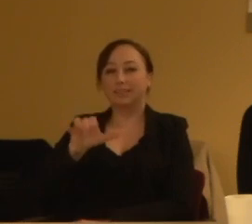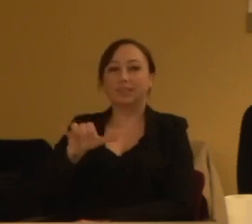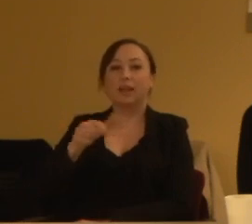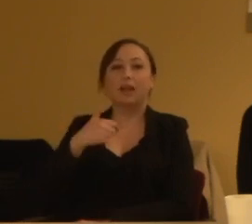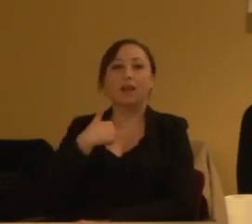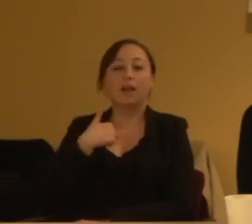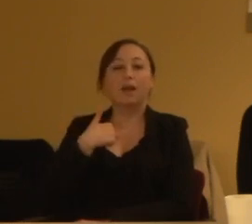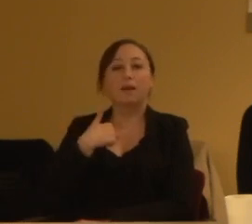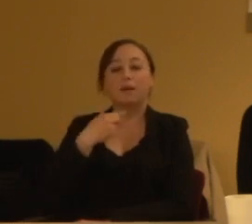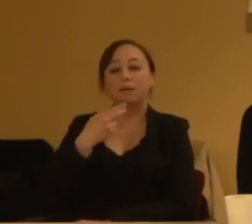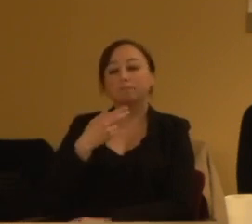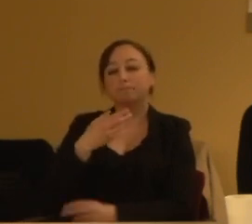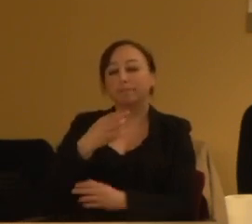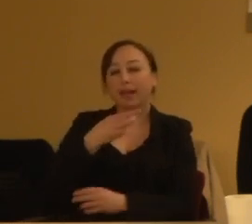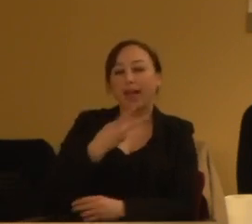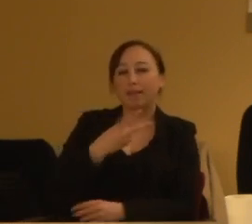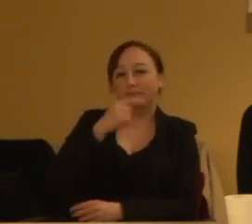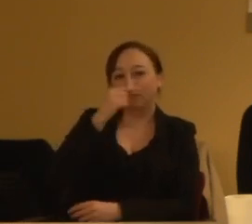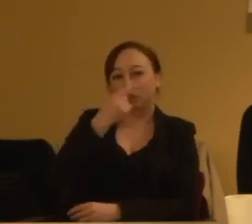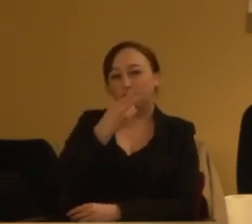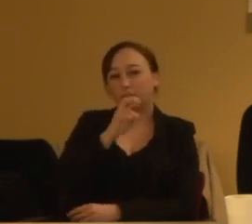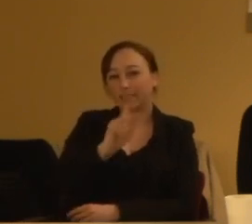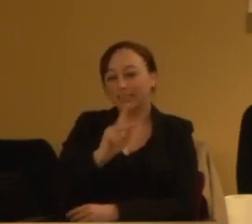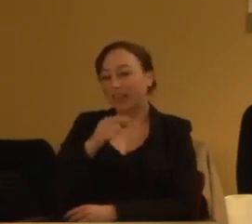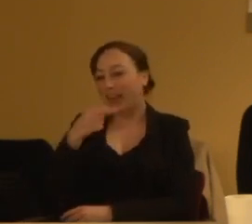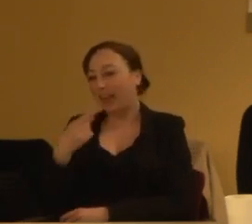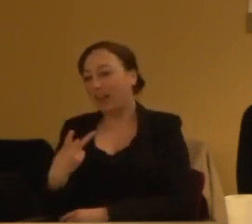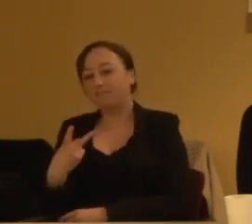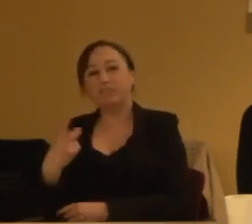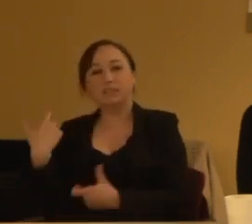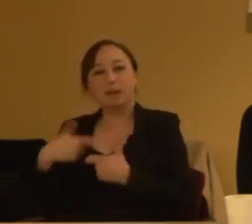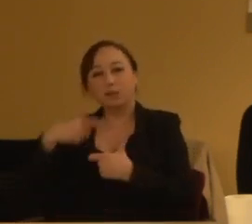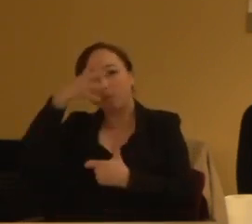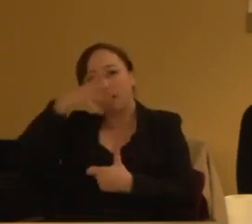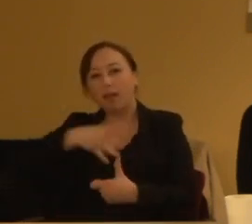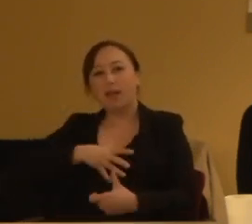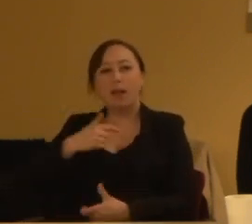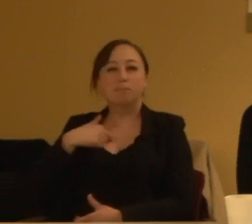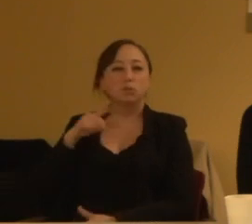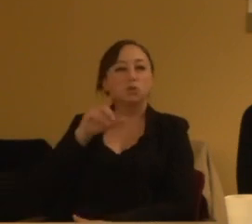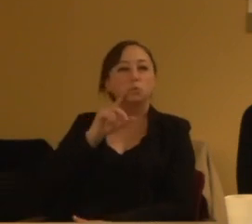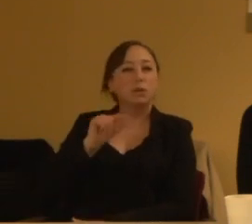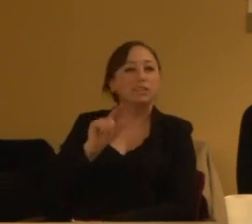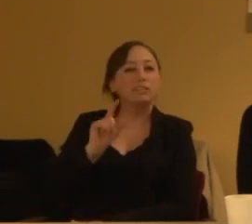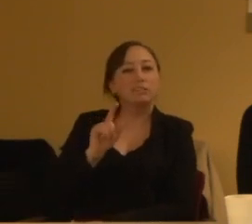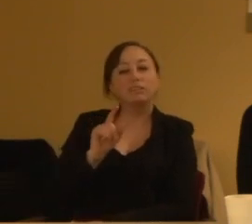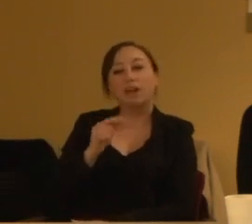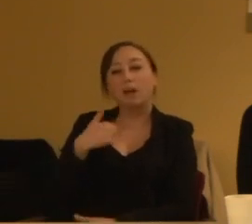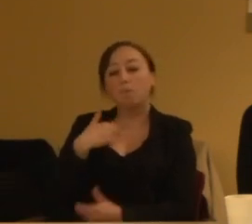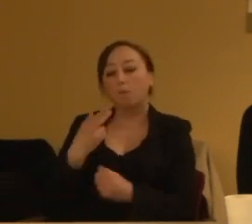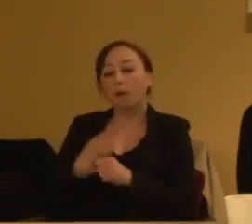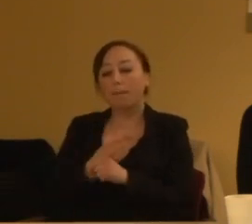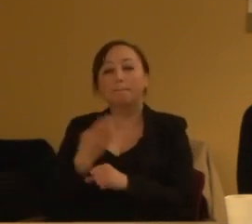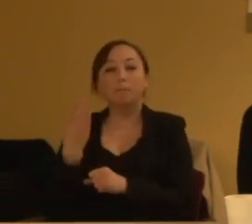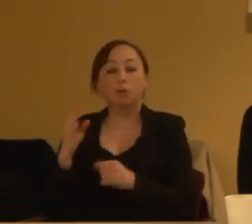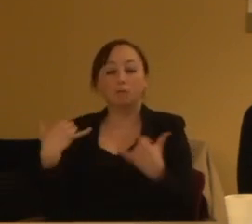I am a half Greek, half Latino man in my late twenties. I'm wearing a blue vest and a blue shirt and a blue watch.